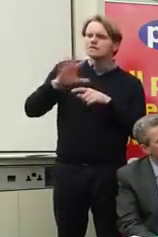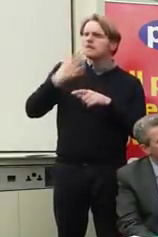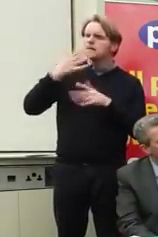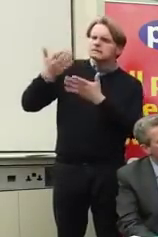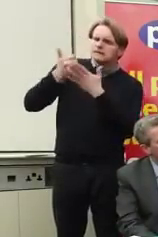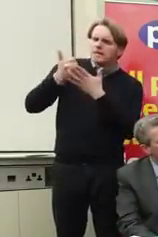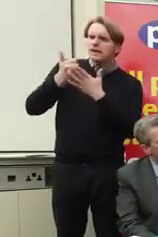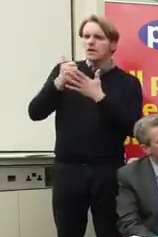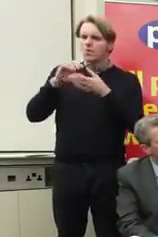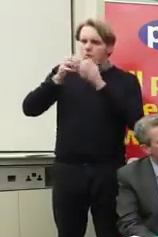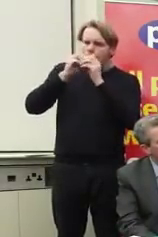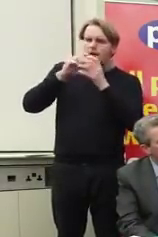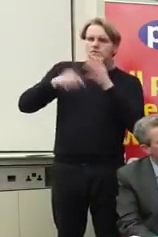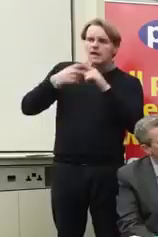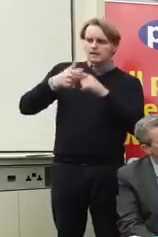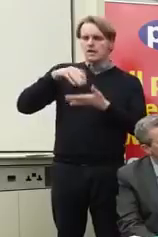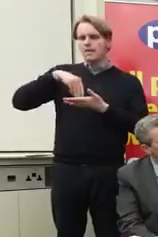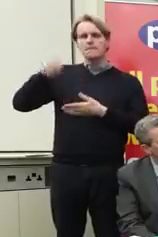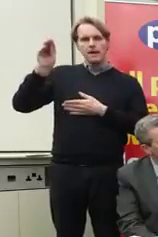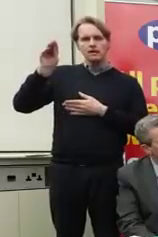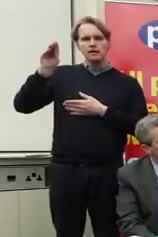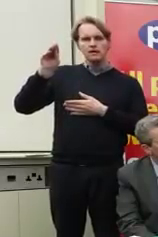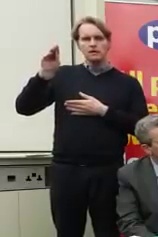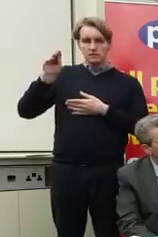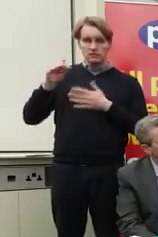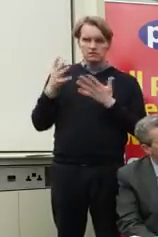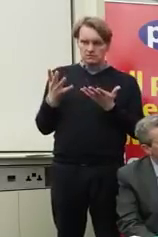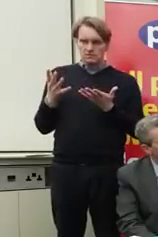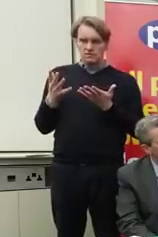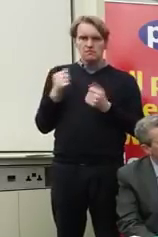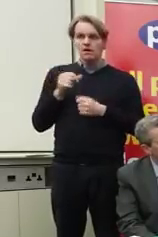to that the local office picked up a large amount of local intelligence so